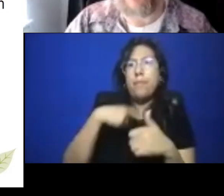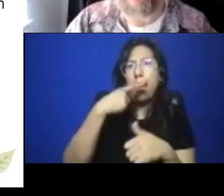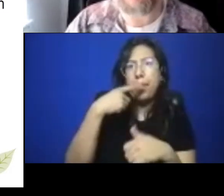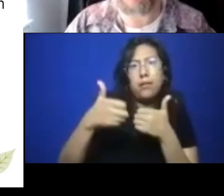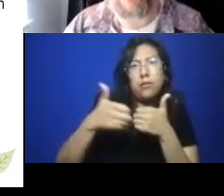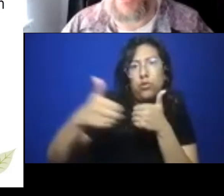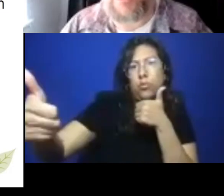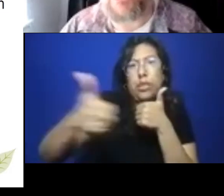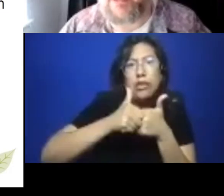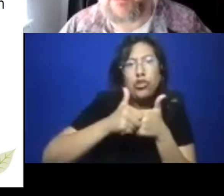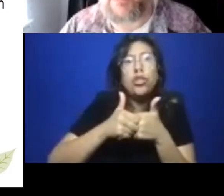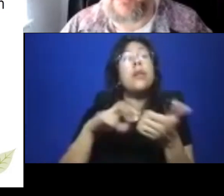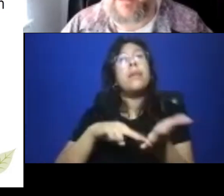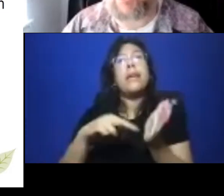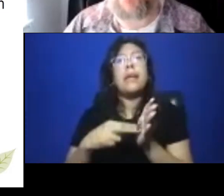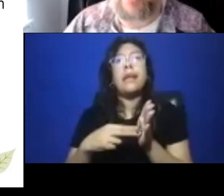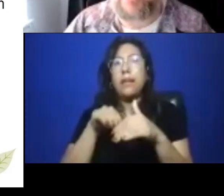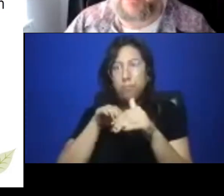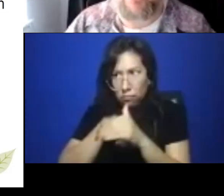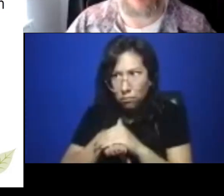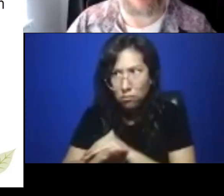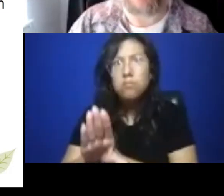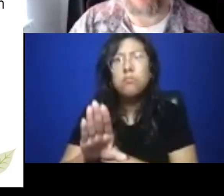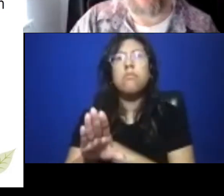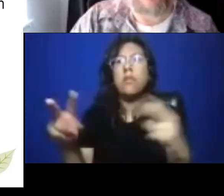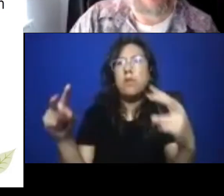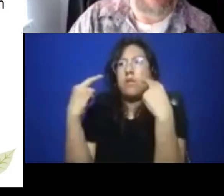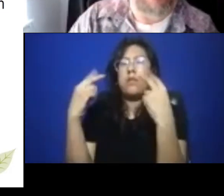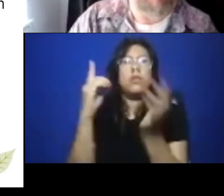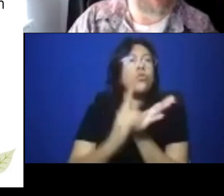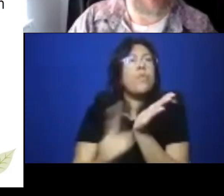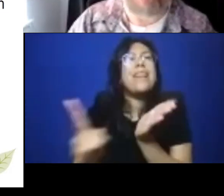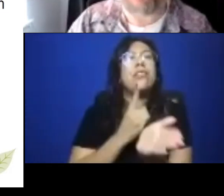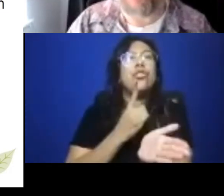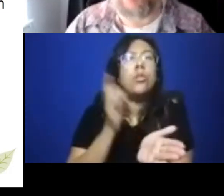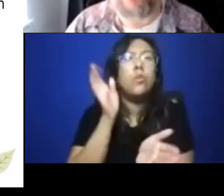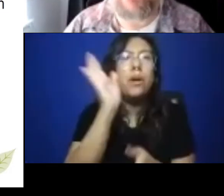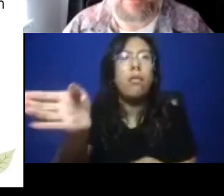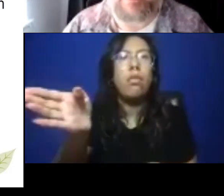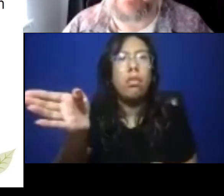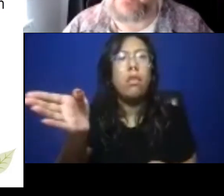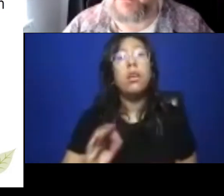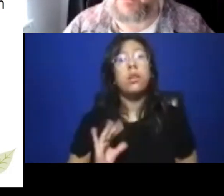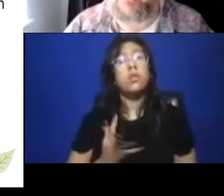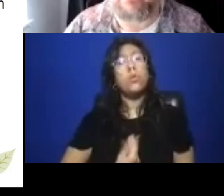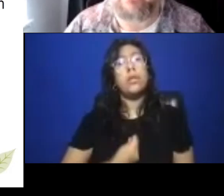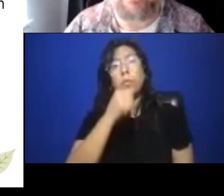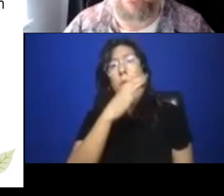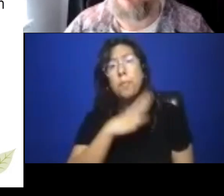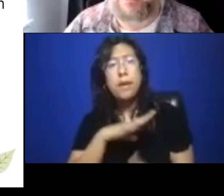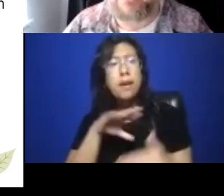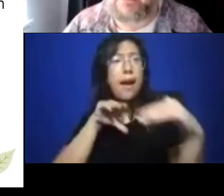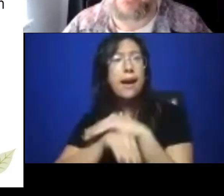They could have discrimination in that transit process. So you know, a trans woman who's accessing a bus